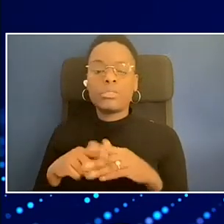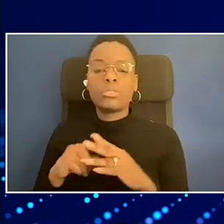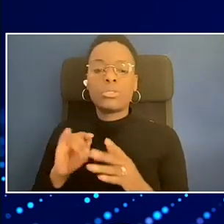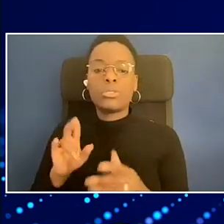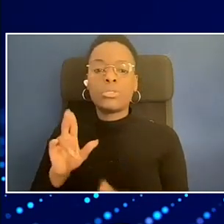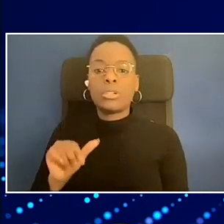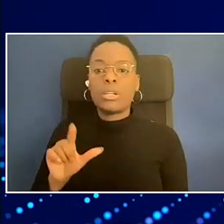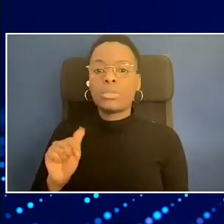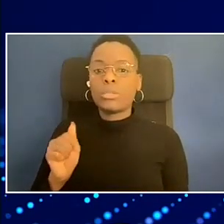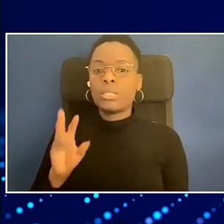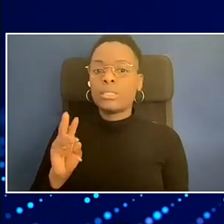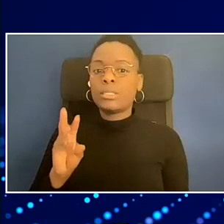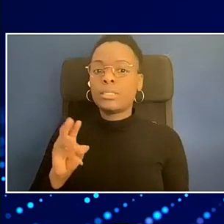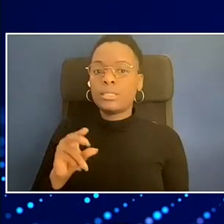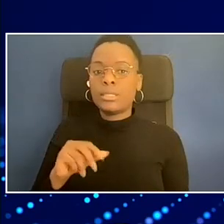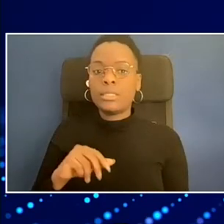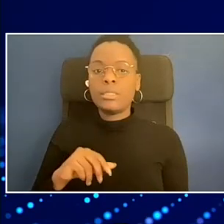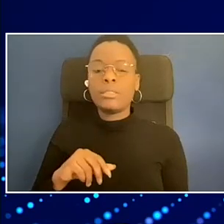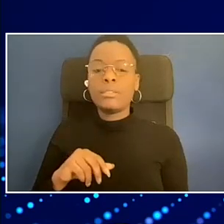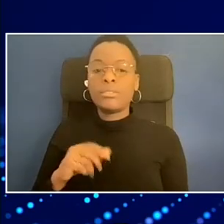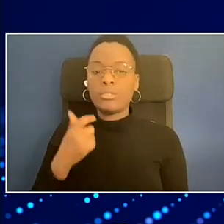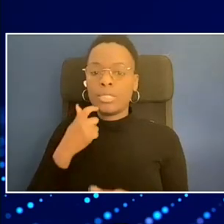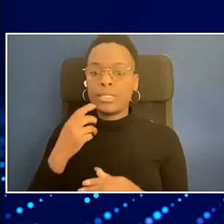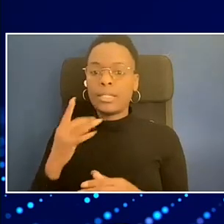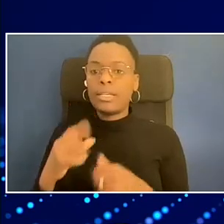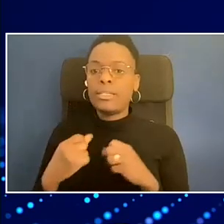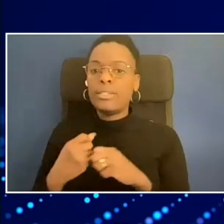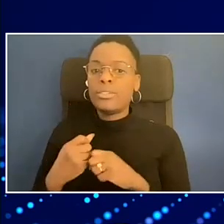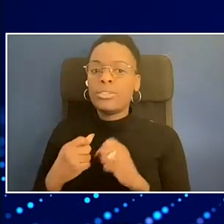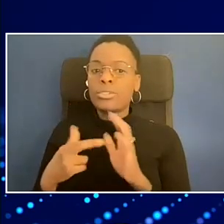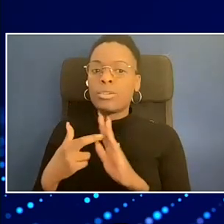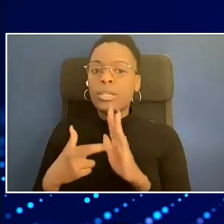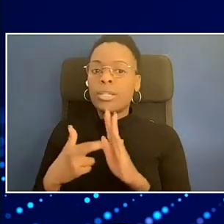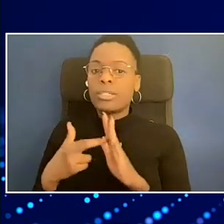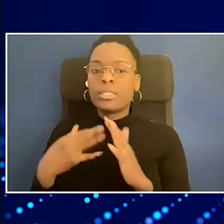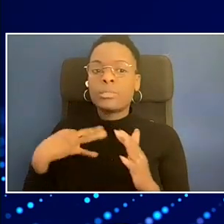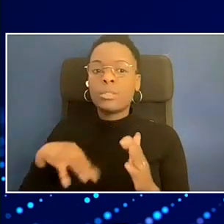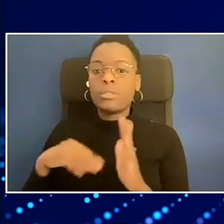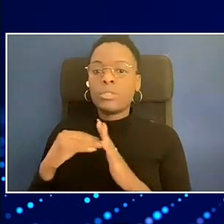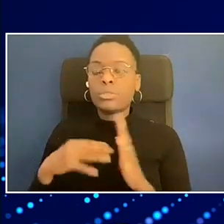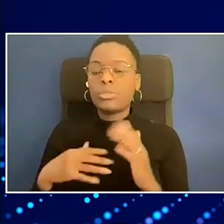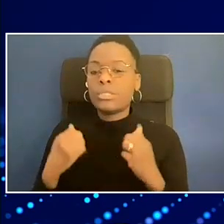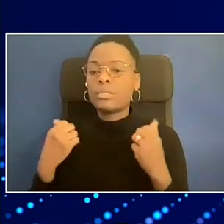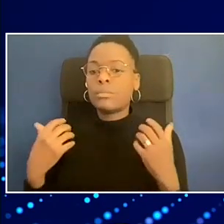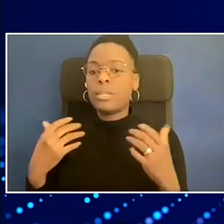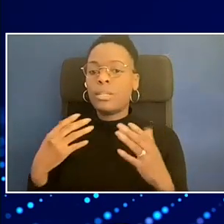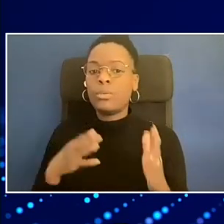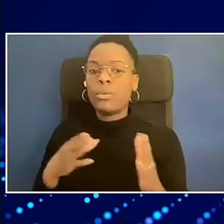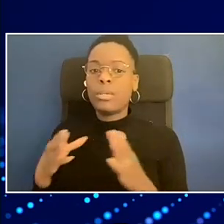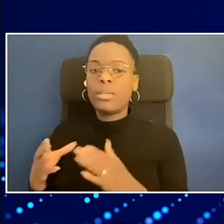have benefited students in multiple ways, but most notably in two respects; leveraging the volume purchasing power of